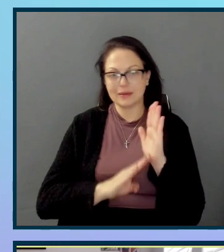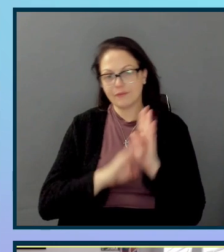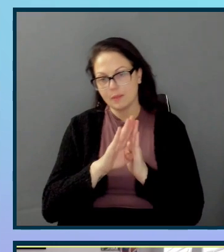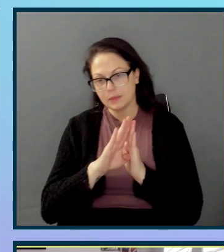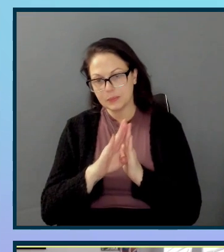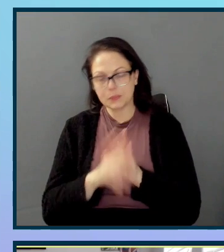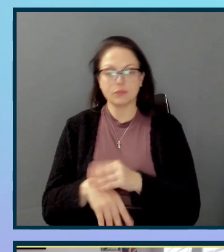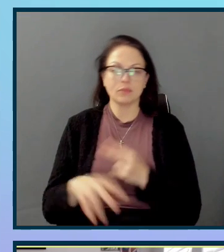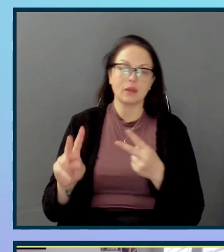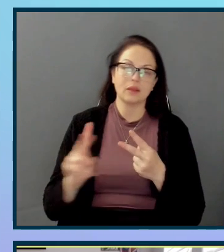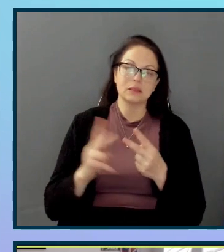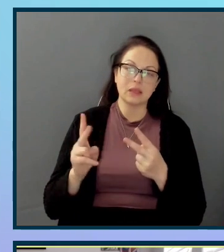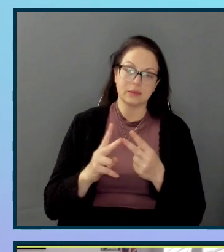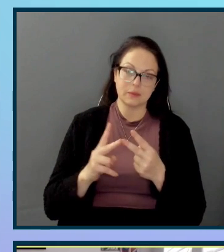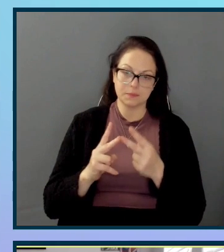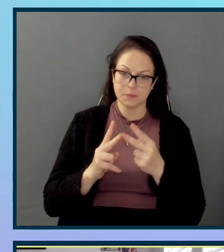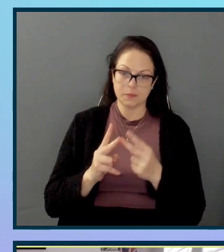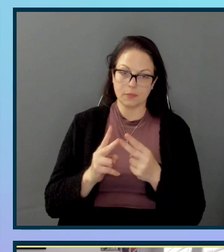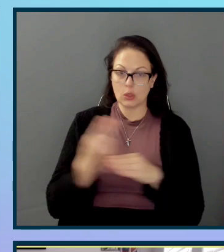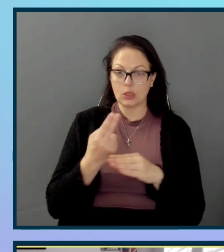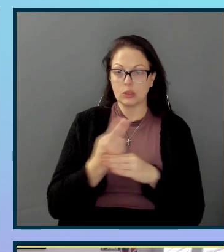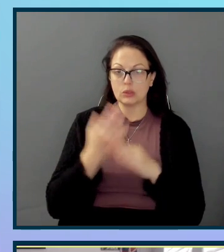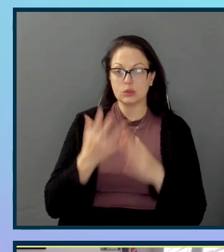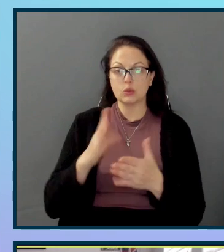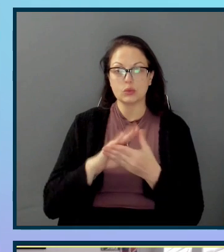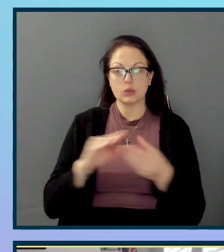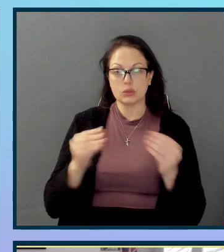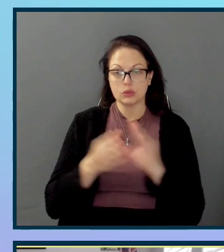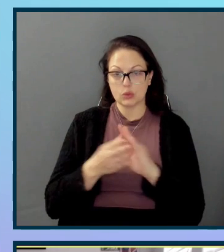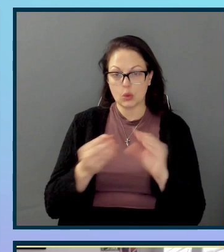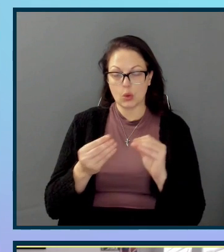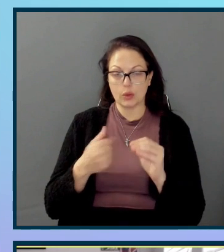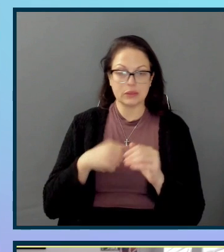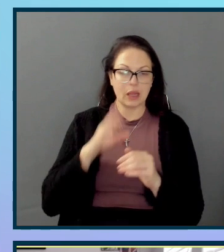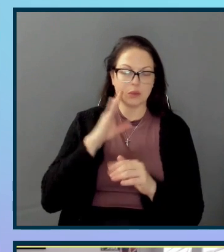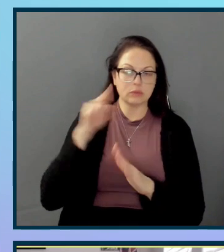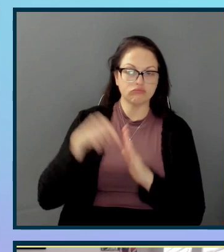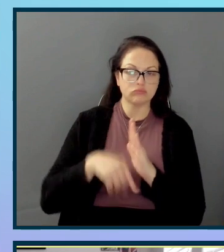The second section is user stories. And I'm gonna go into a couple of these user stories in a moment.